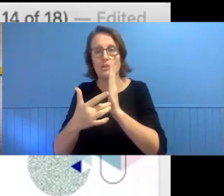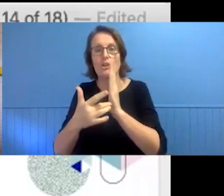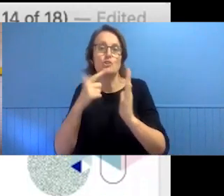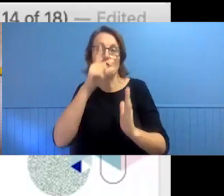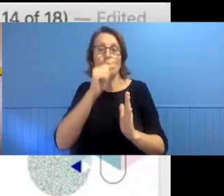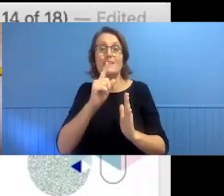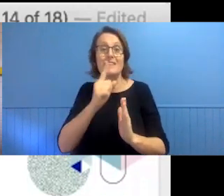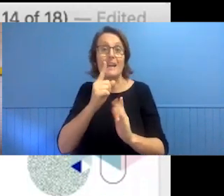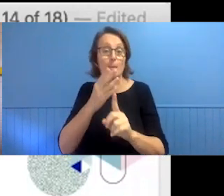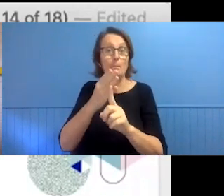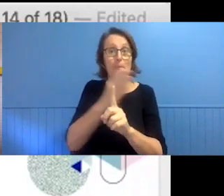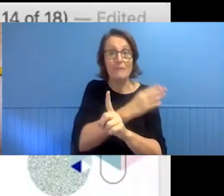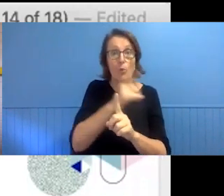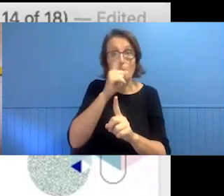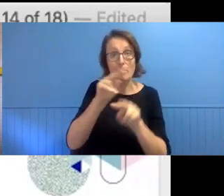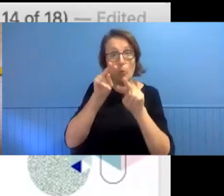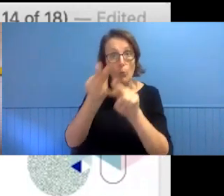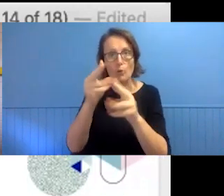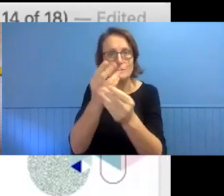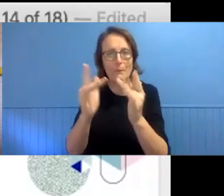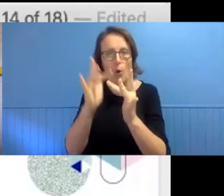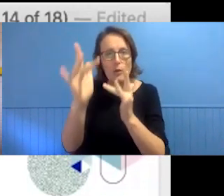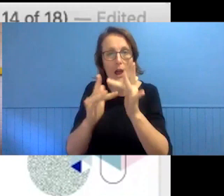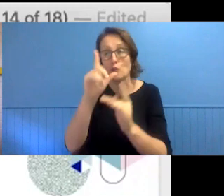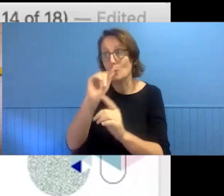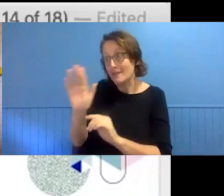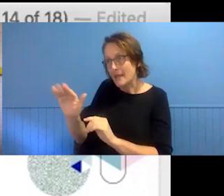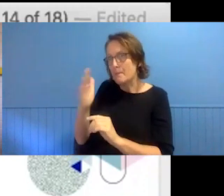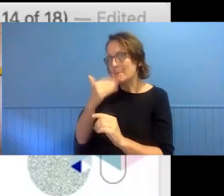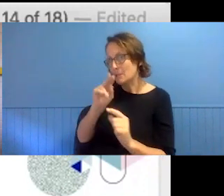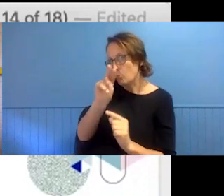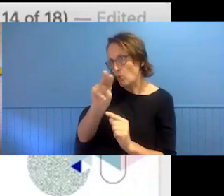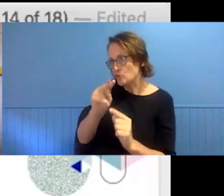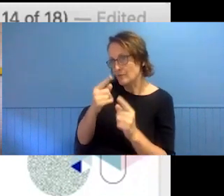a different experience. Viewing the content with someone else and